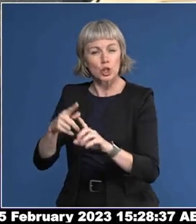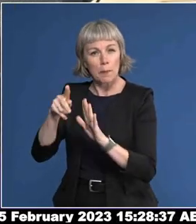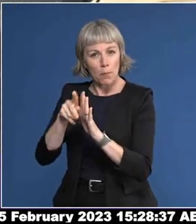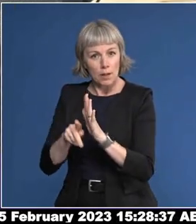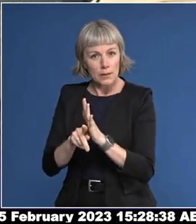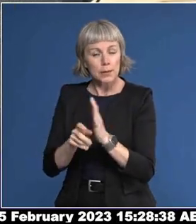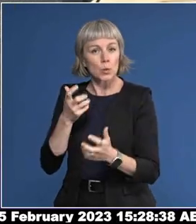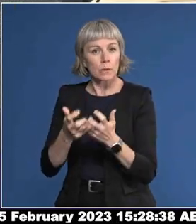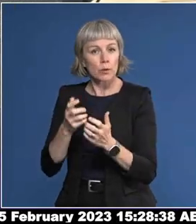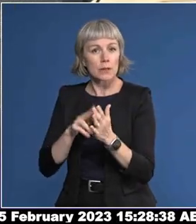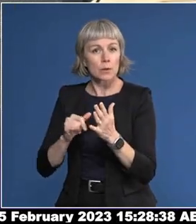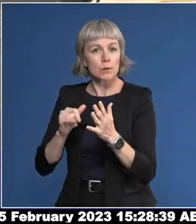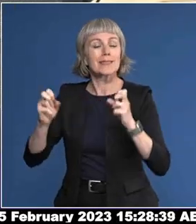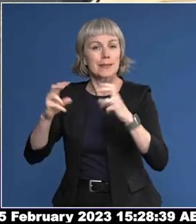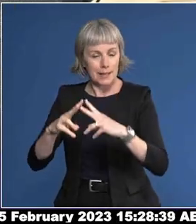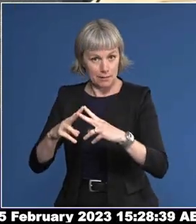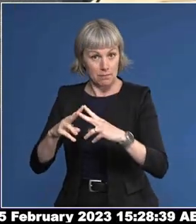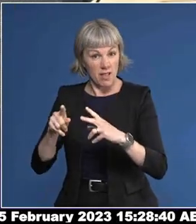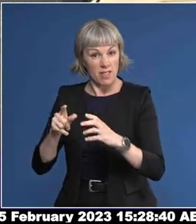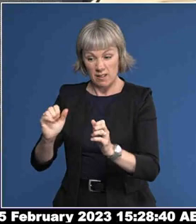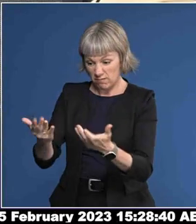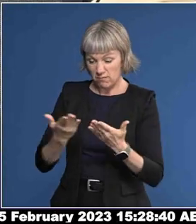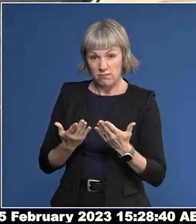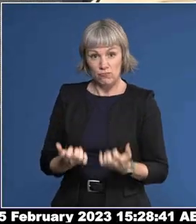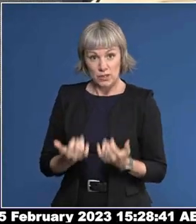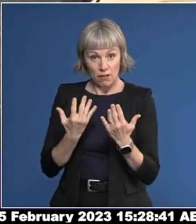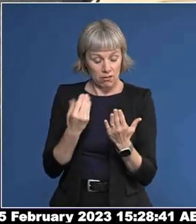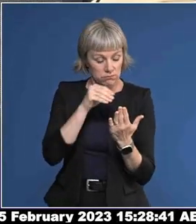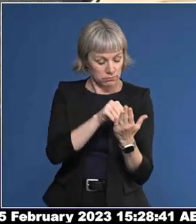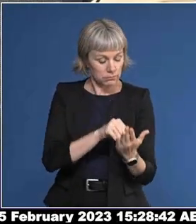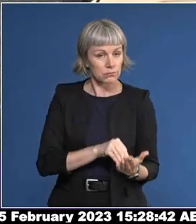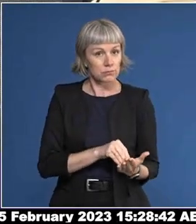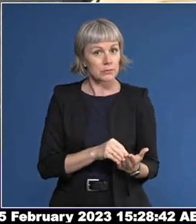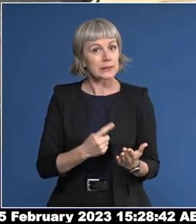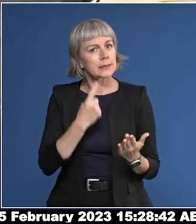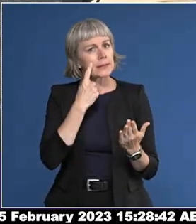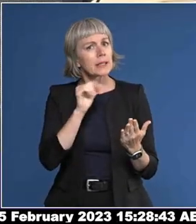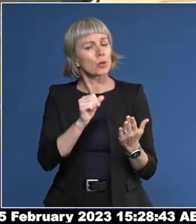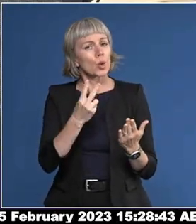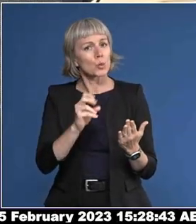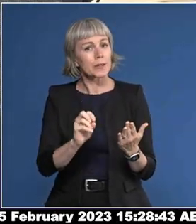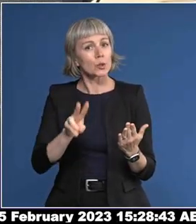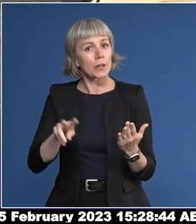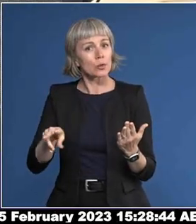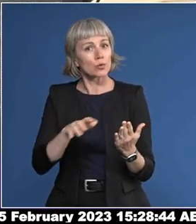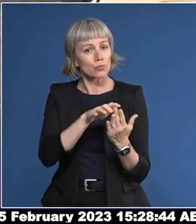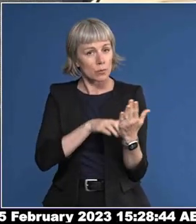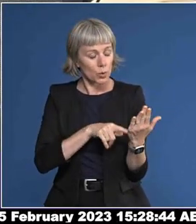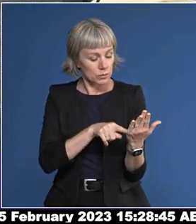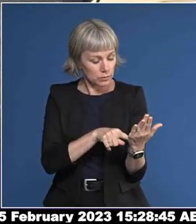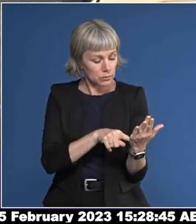And we see in the 2022 report that, on this occasion, the annual survey